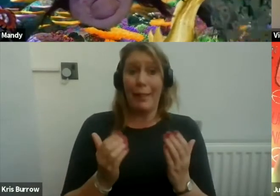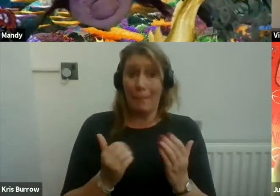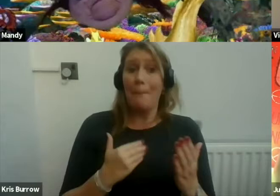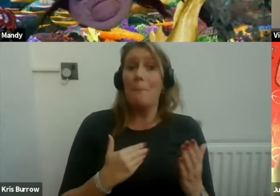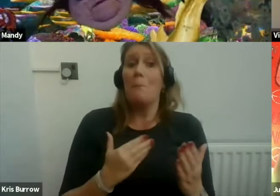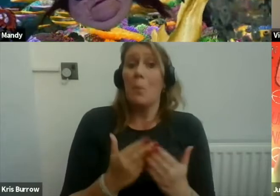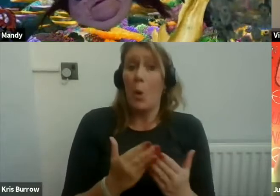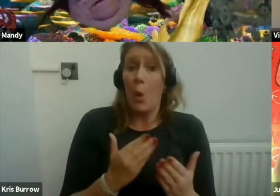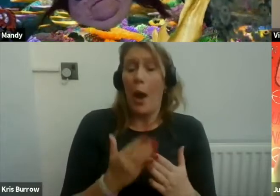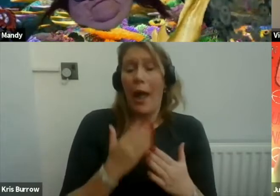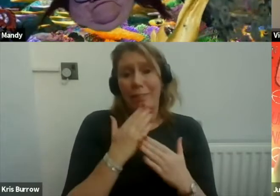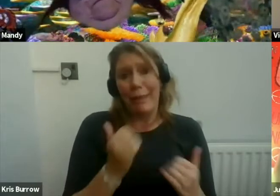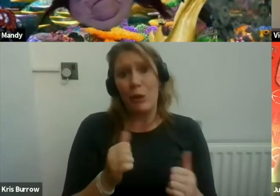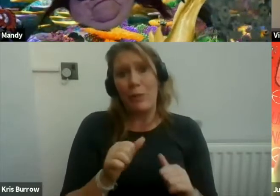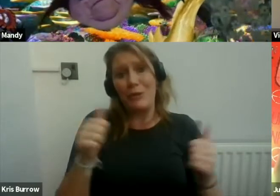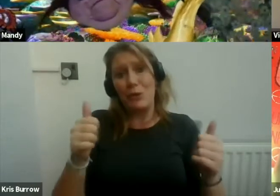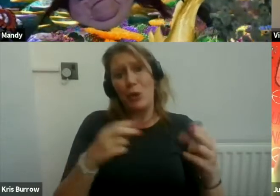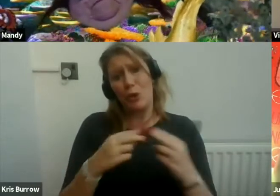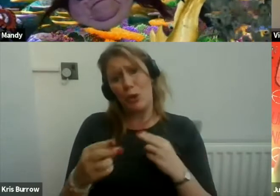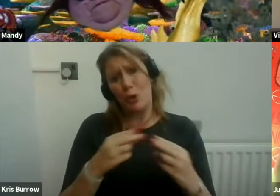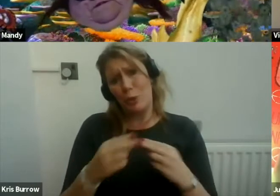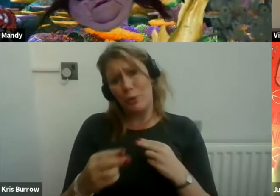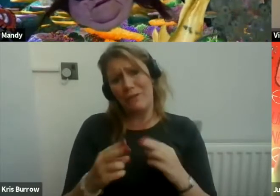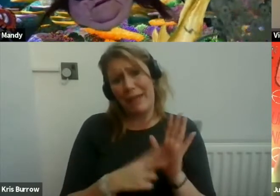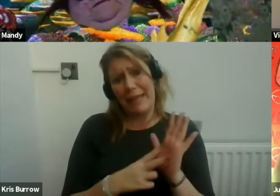thank you for sharing that. For me as